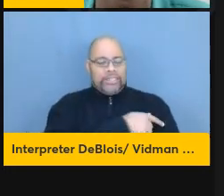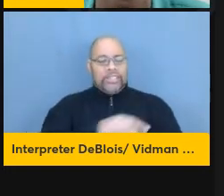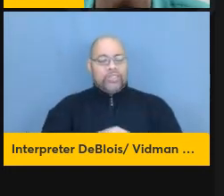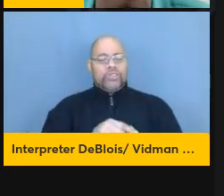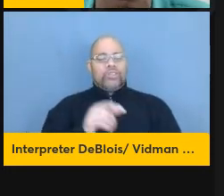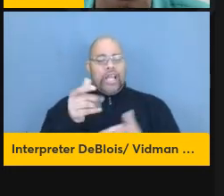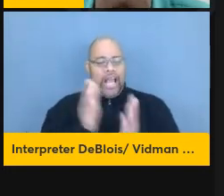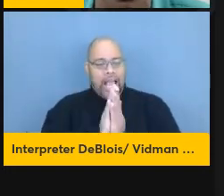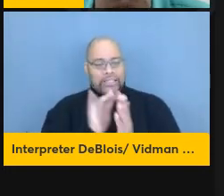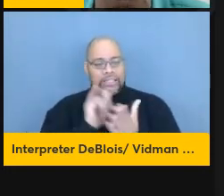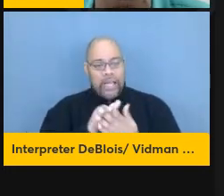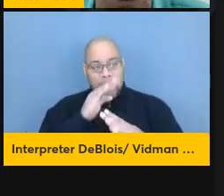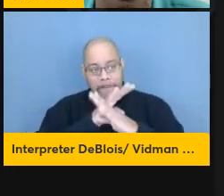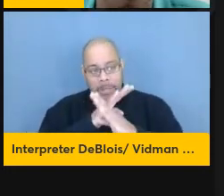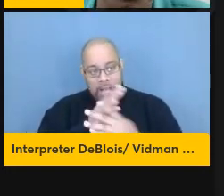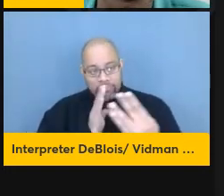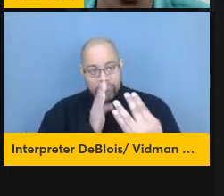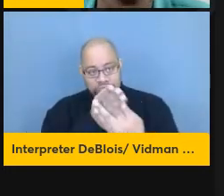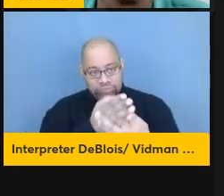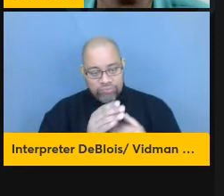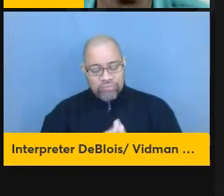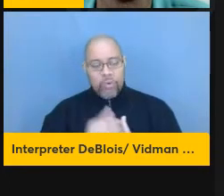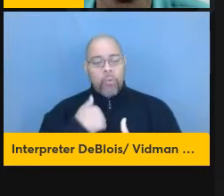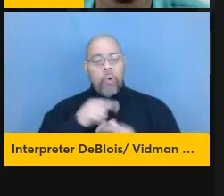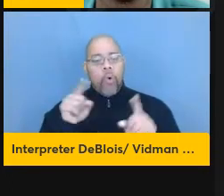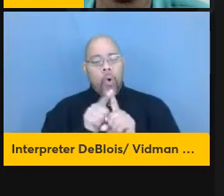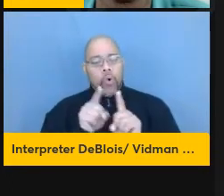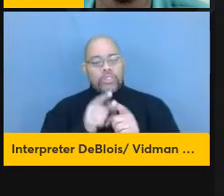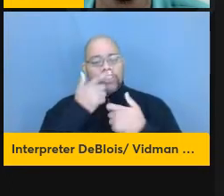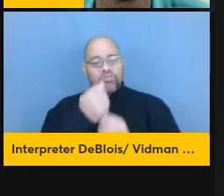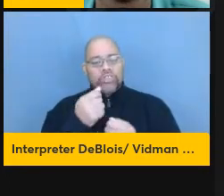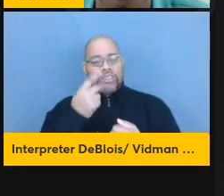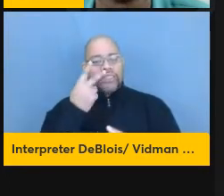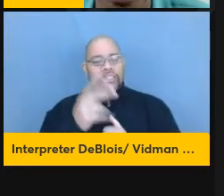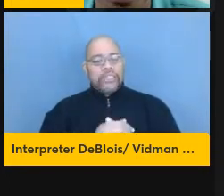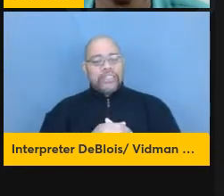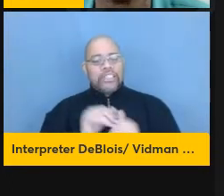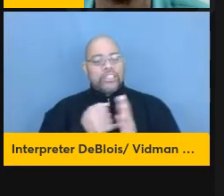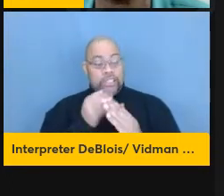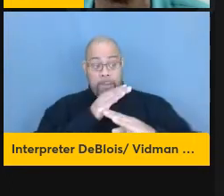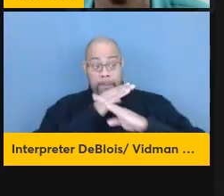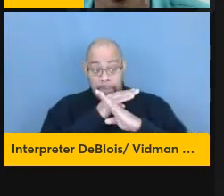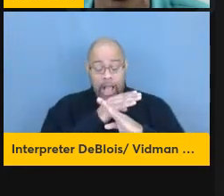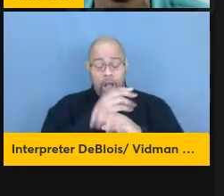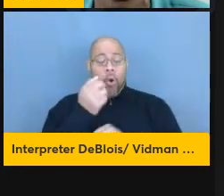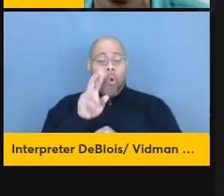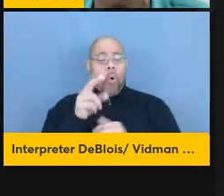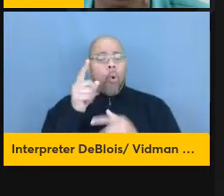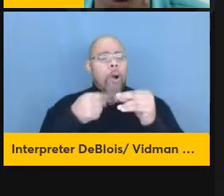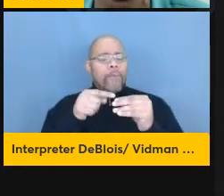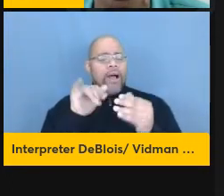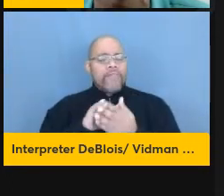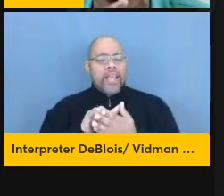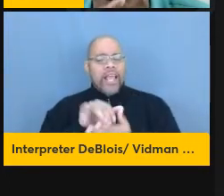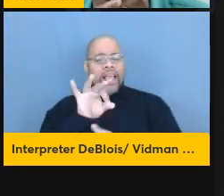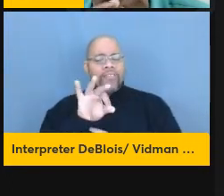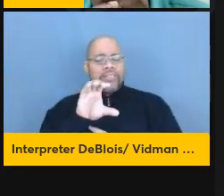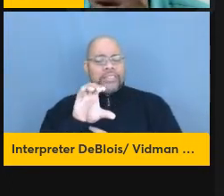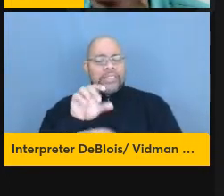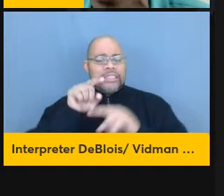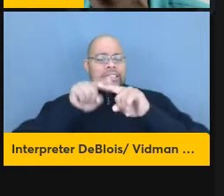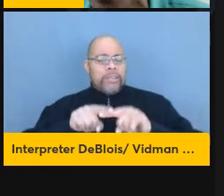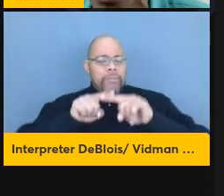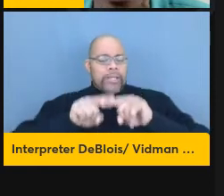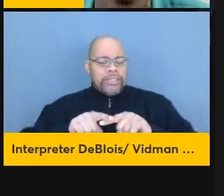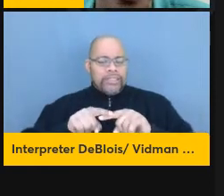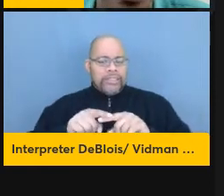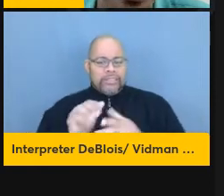does it block invasion? But we were also interested to see is it just blocking? Or what about these FC dependent mechanisms. And